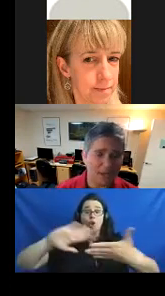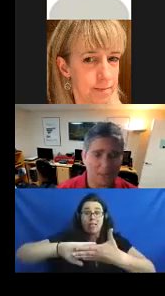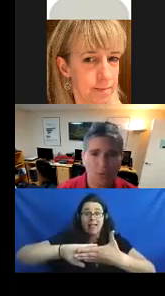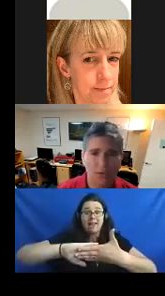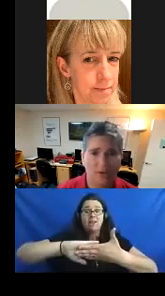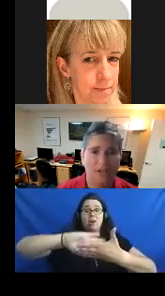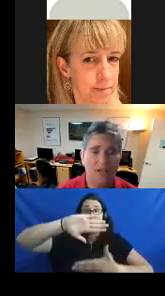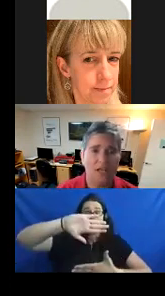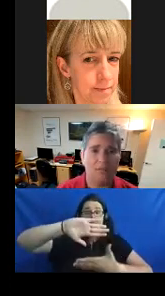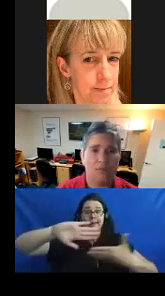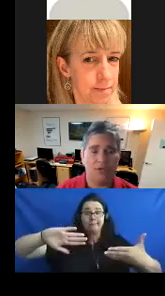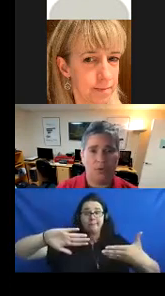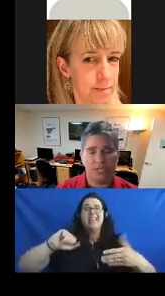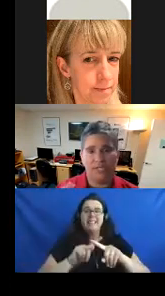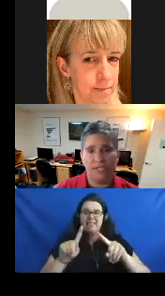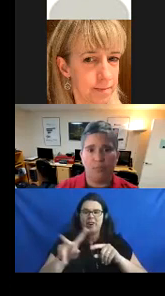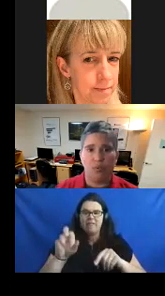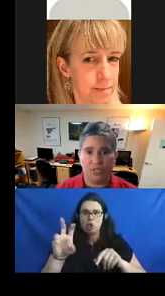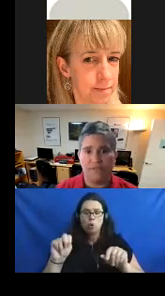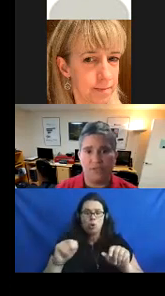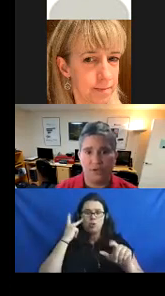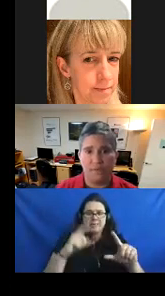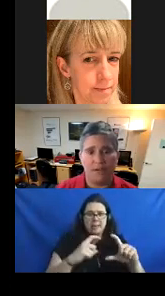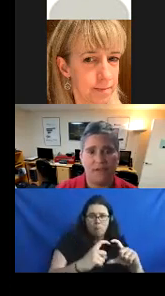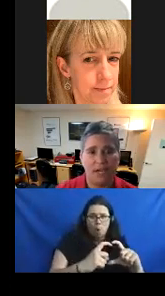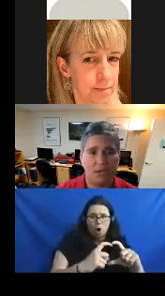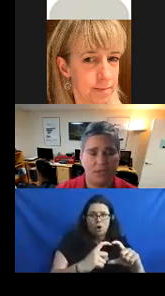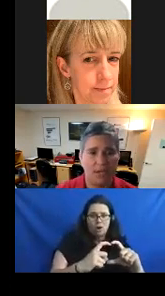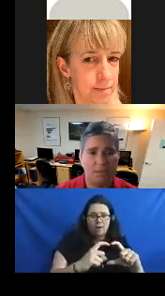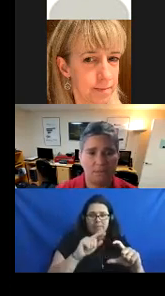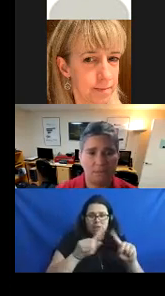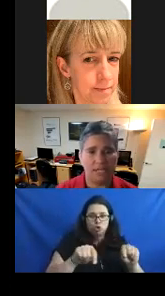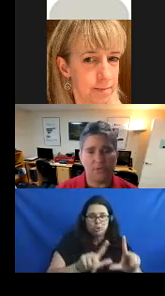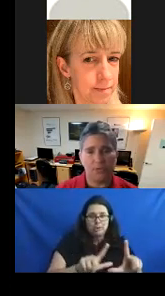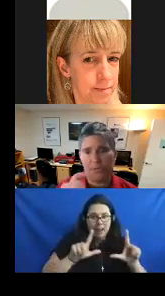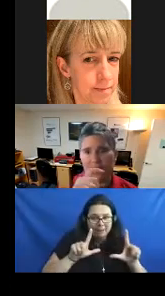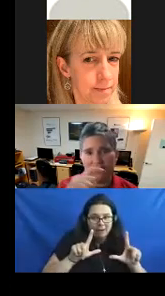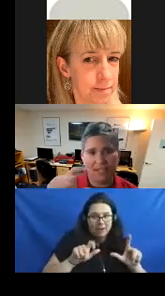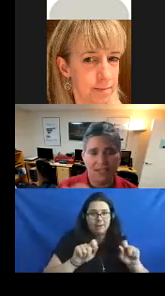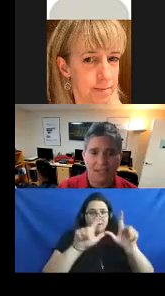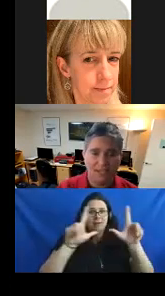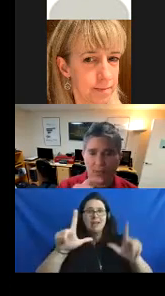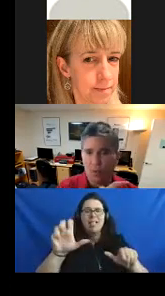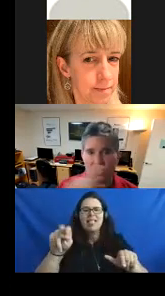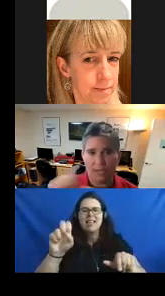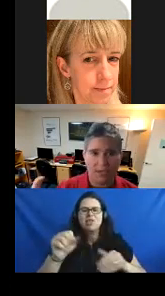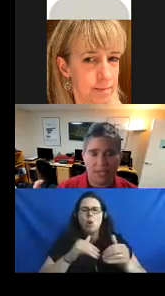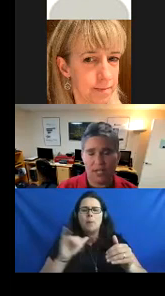CORNER WHERE YOU ARE ONLY SEEING A PORTION OF THE SCREEN MAGNIFIED AT ONE TIME. A LENS WOULD BE LIKE IF YOU WERE HOLDING A HANDHELD